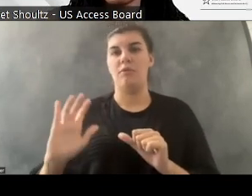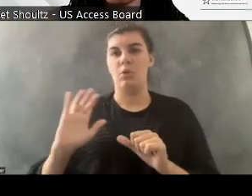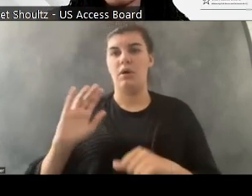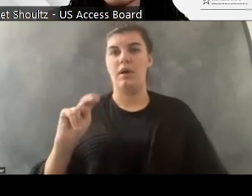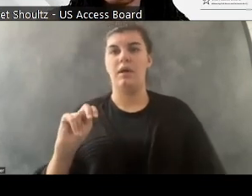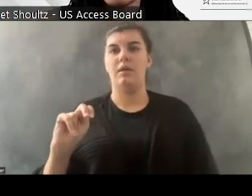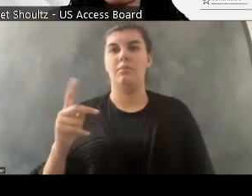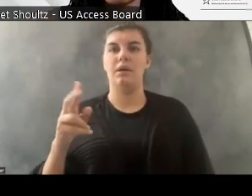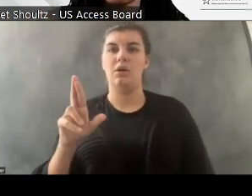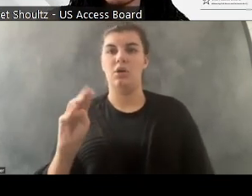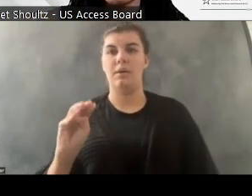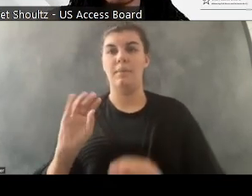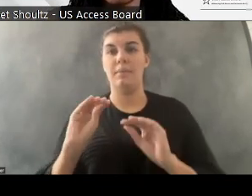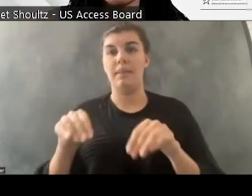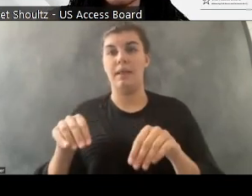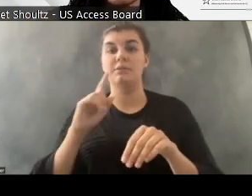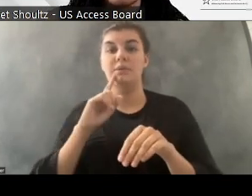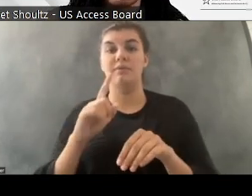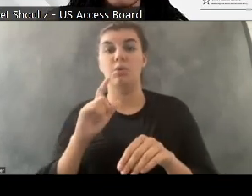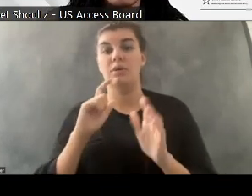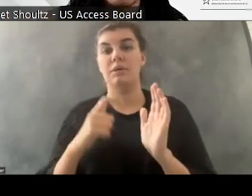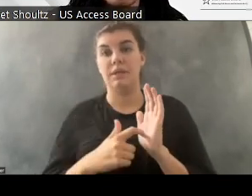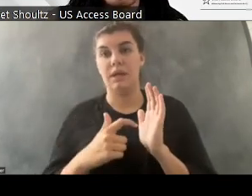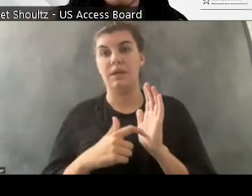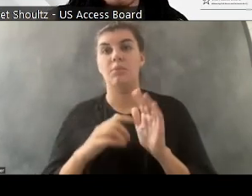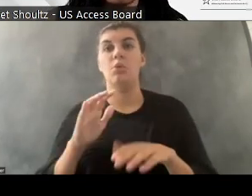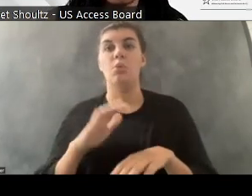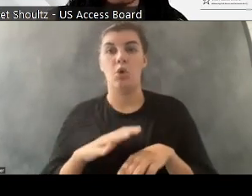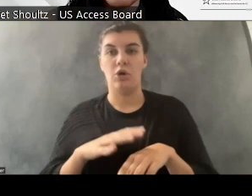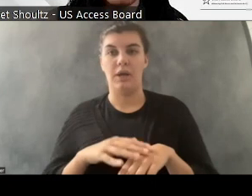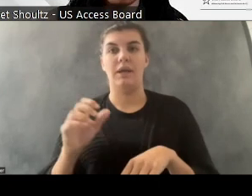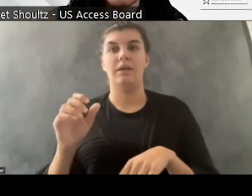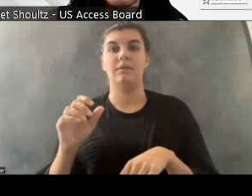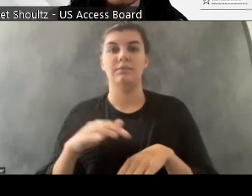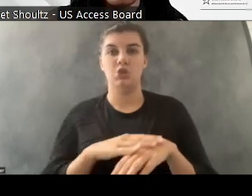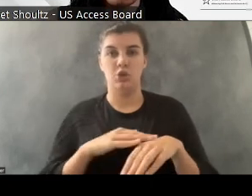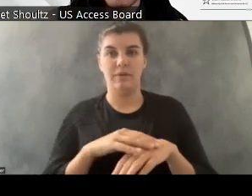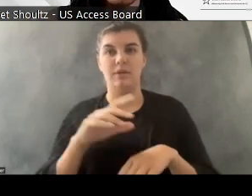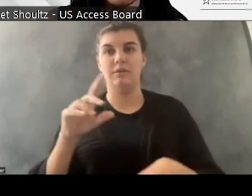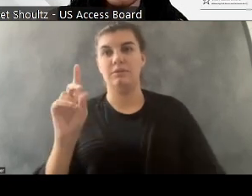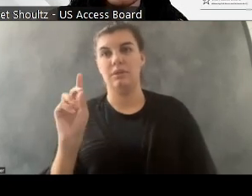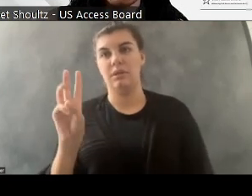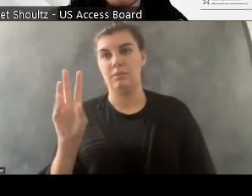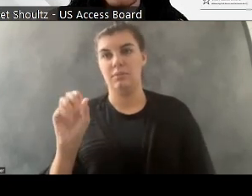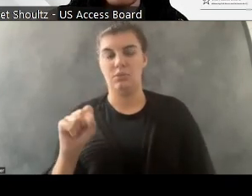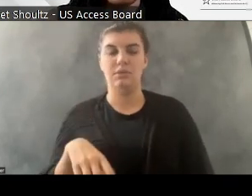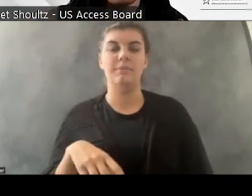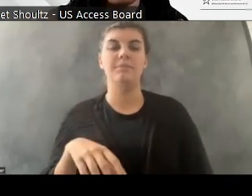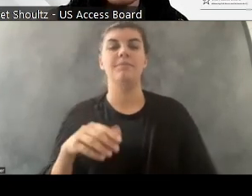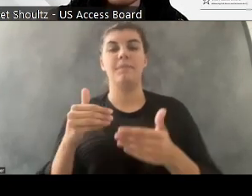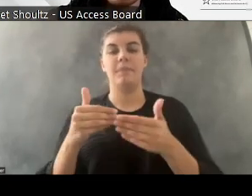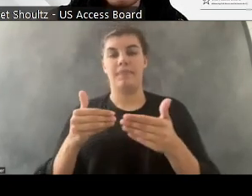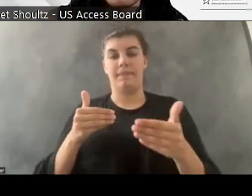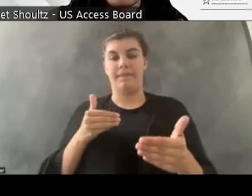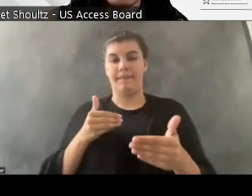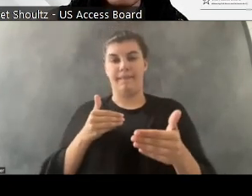for the placement of detectable warning surface up to five feet from the back of curb was permitted